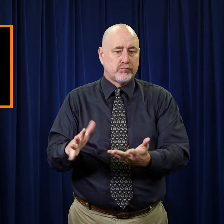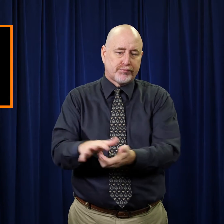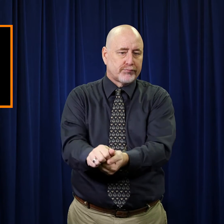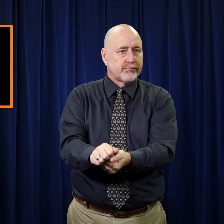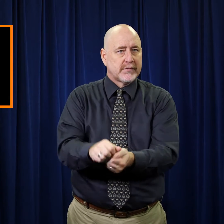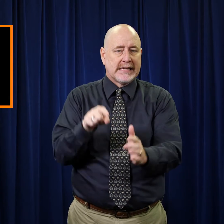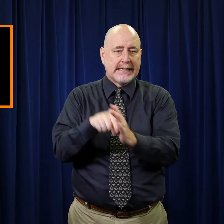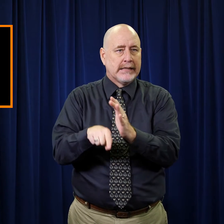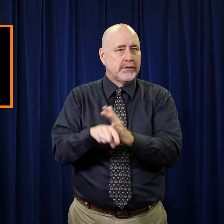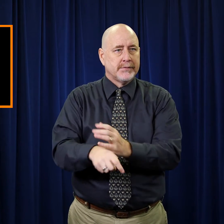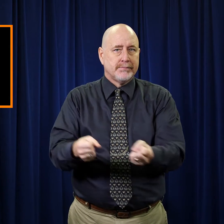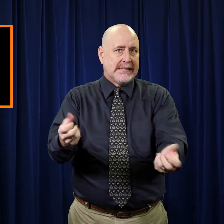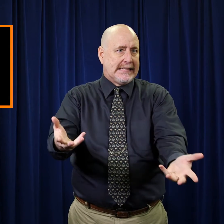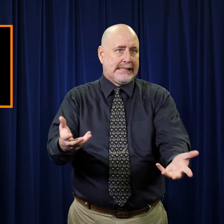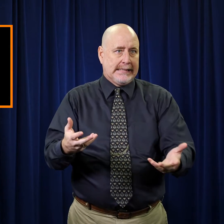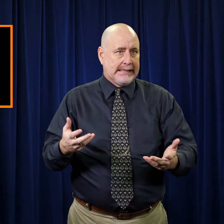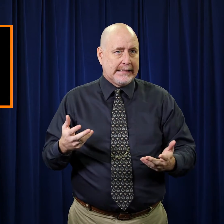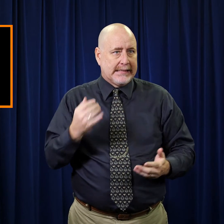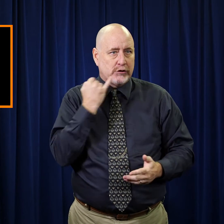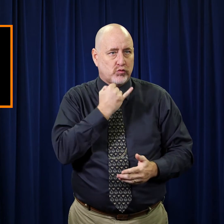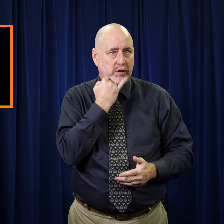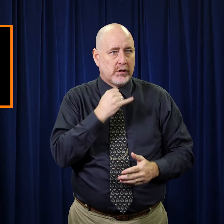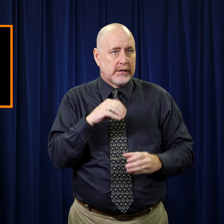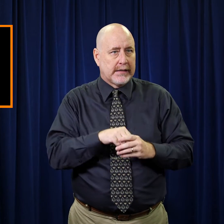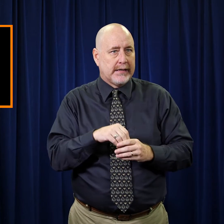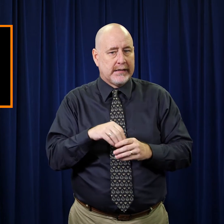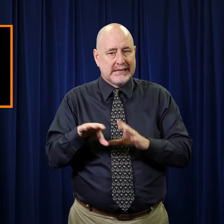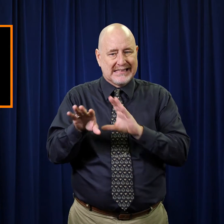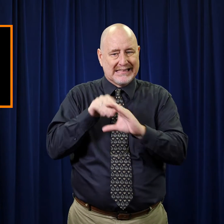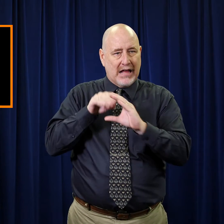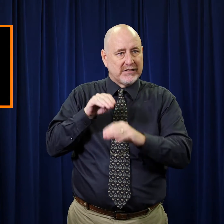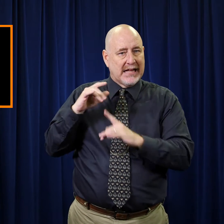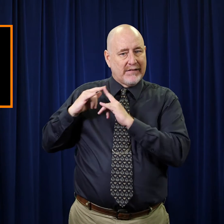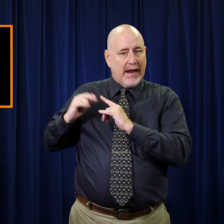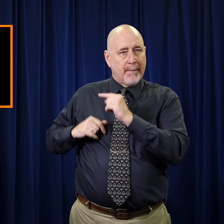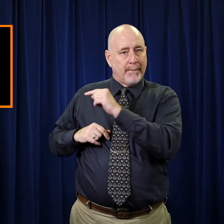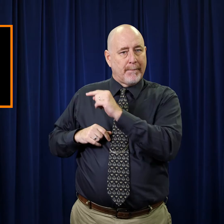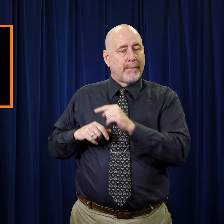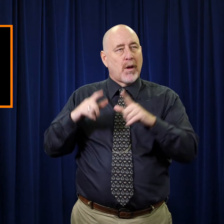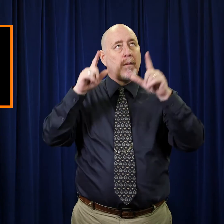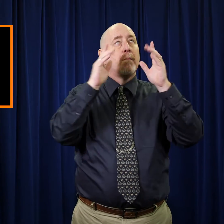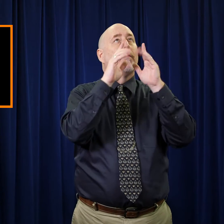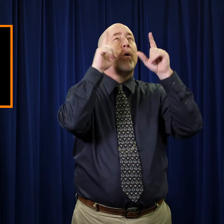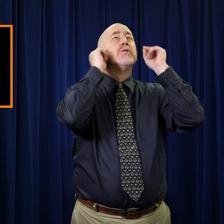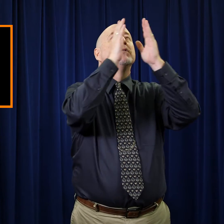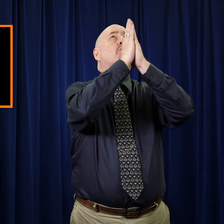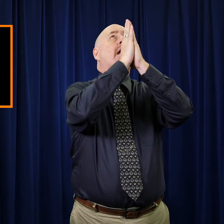burned them. Consumed a number of them out in the outskirts the camp. Moses